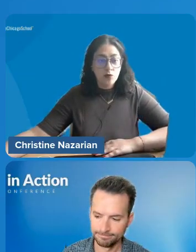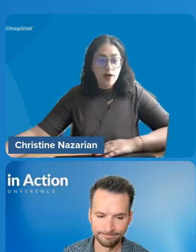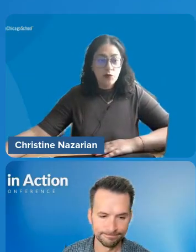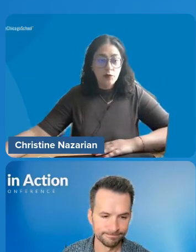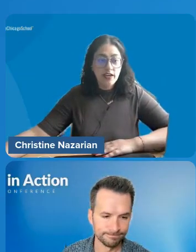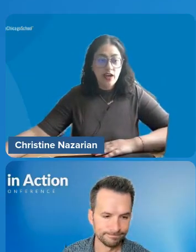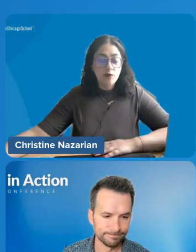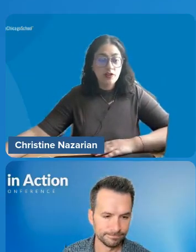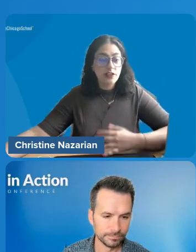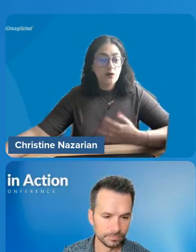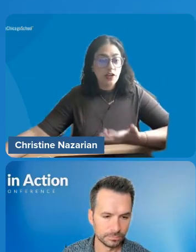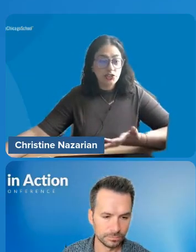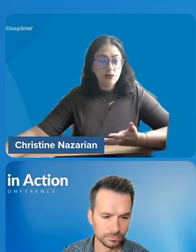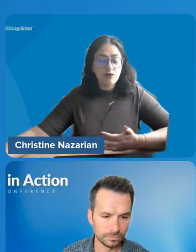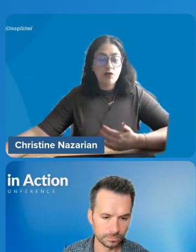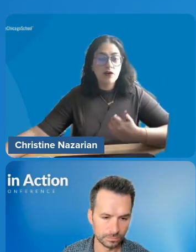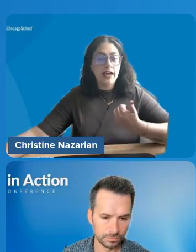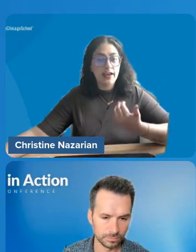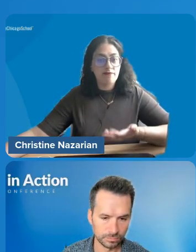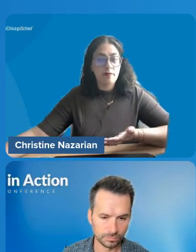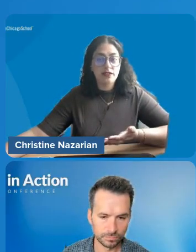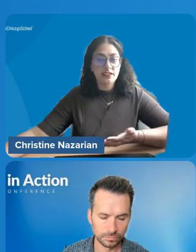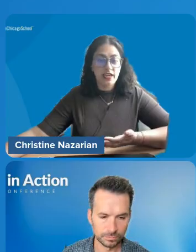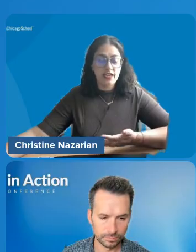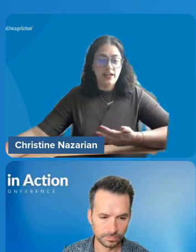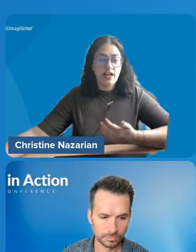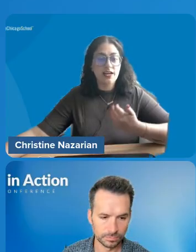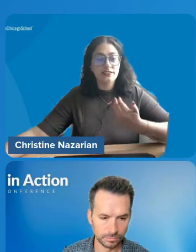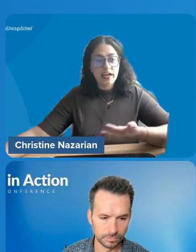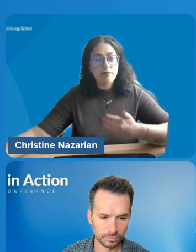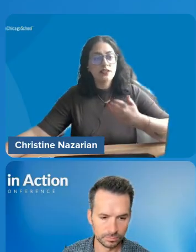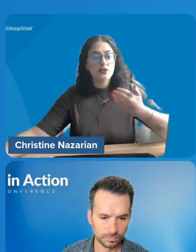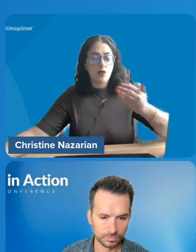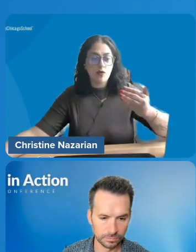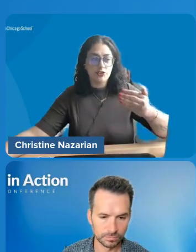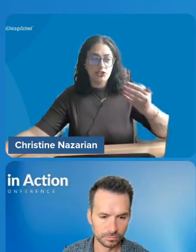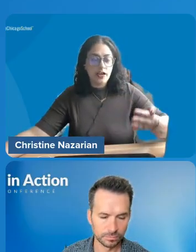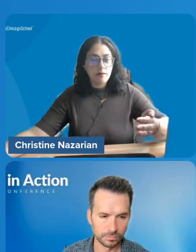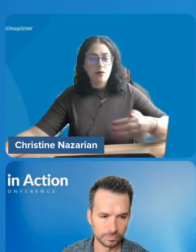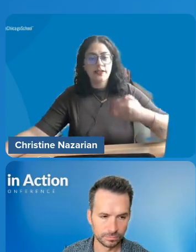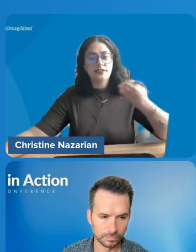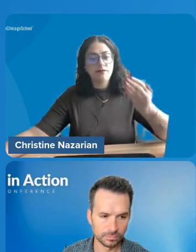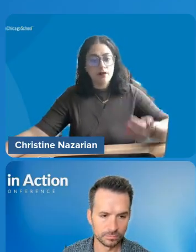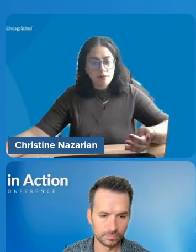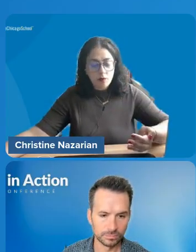what we are really watching for and have built in assignments or checkpoints points